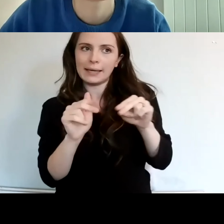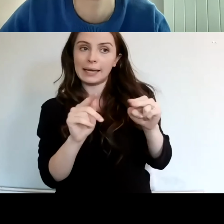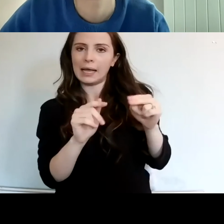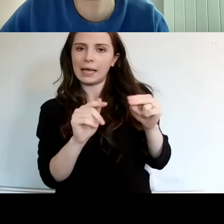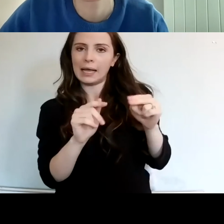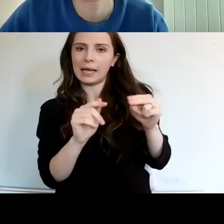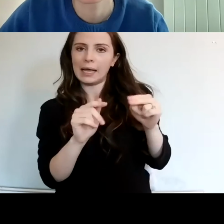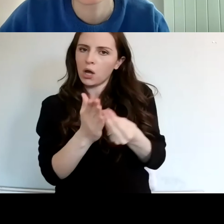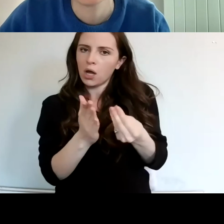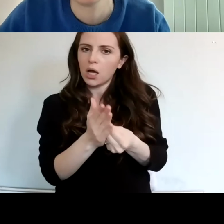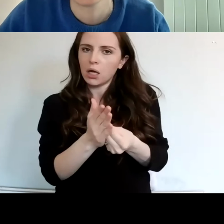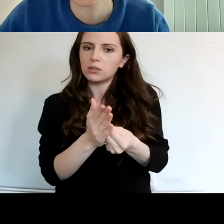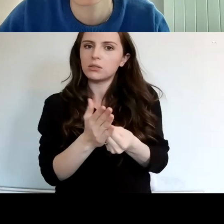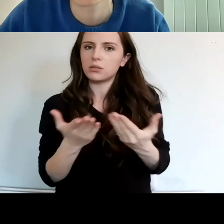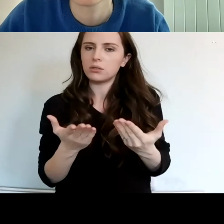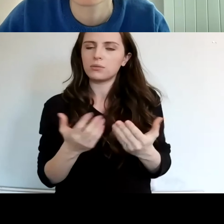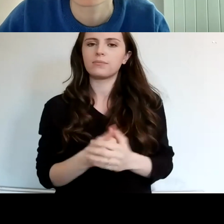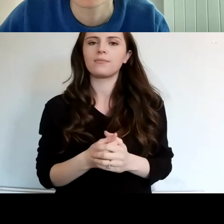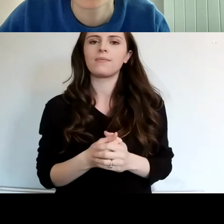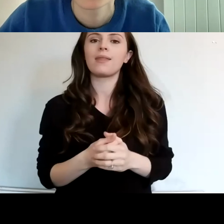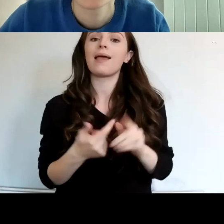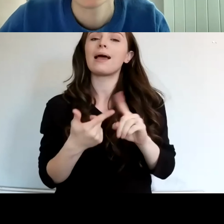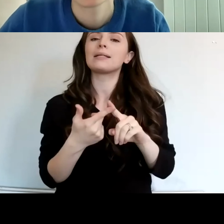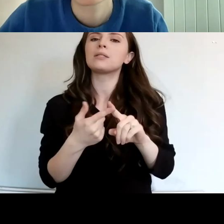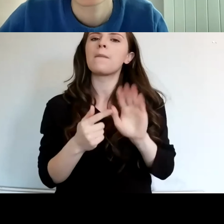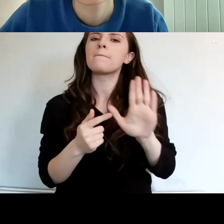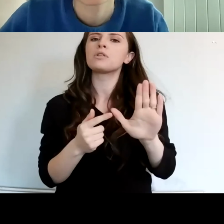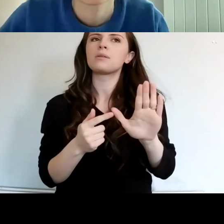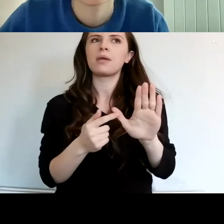it must be triggered also by an actual individual request